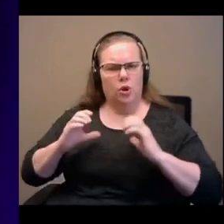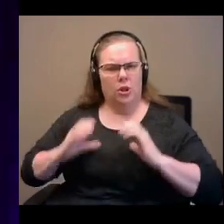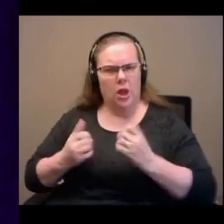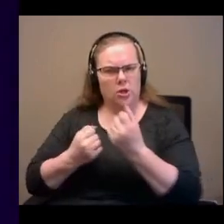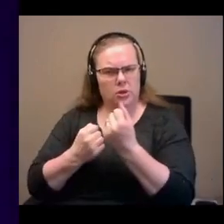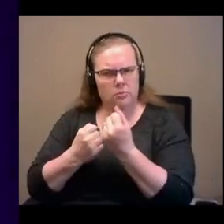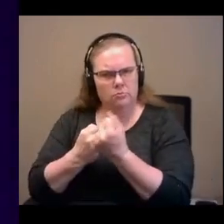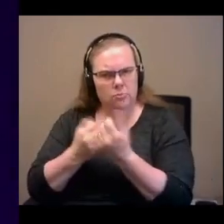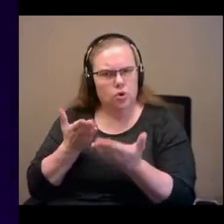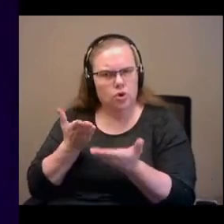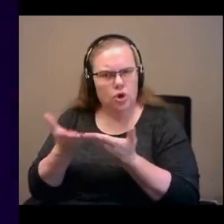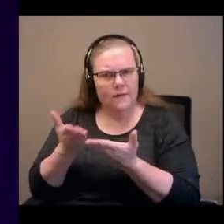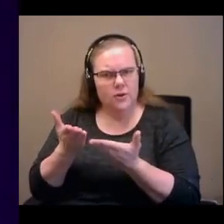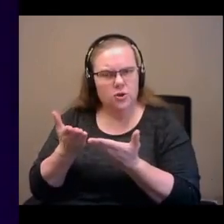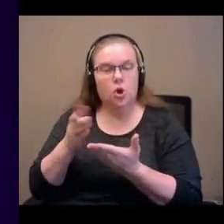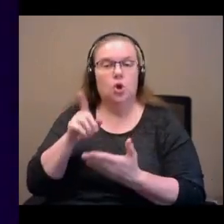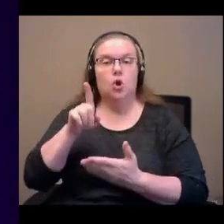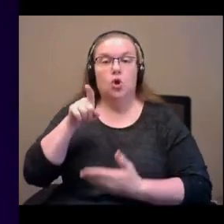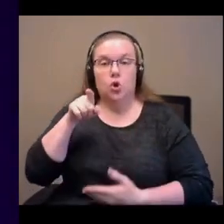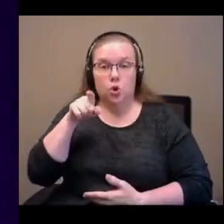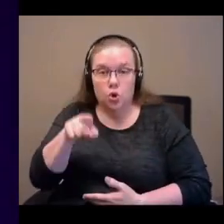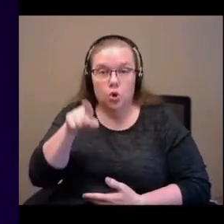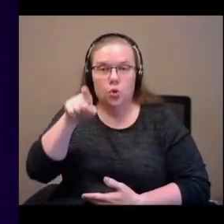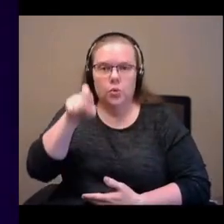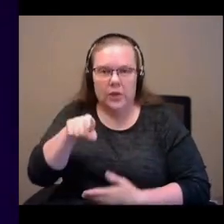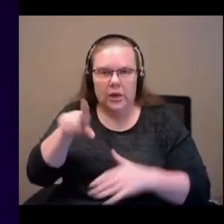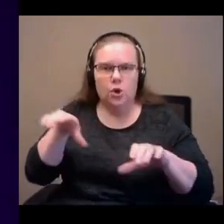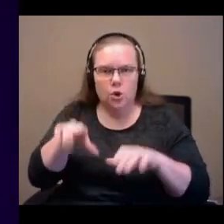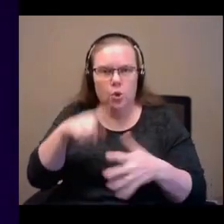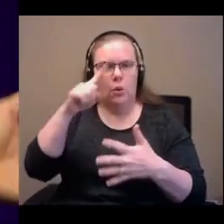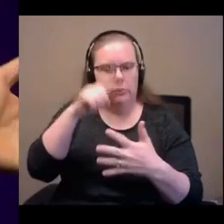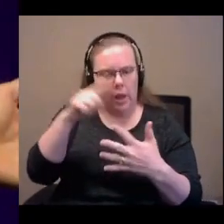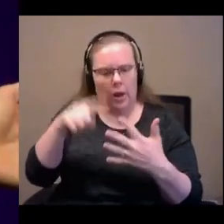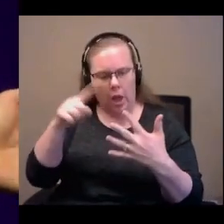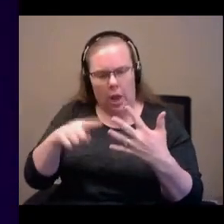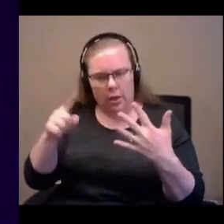People sit there going, “Why is it that I have to do all the work? This is your phone. Why are